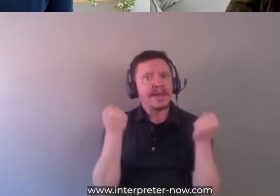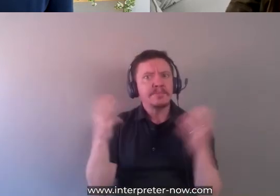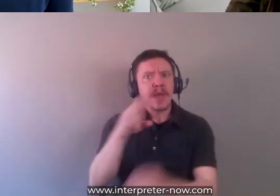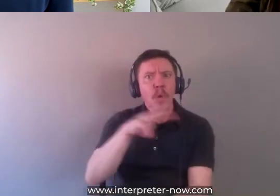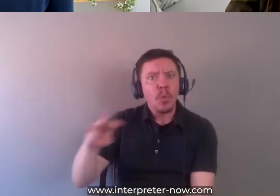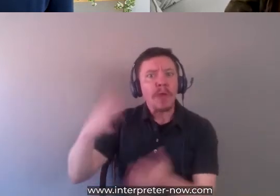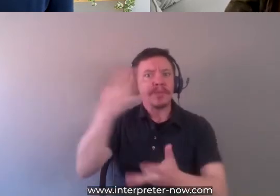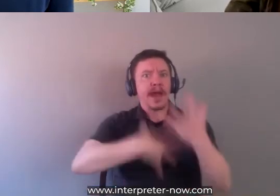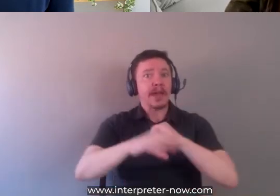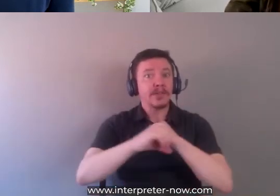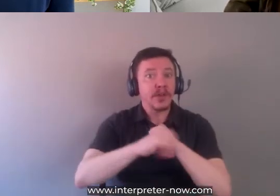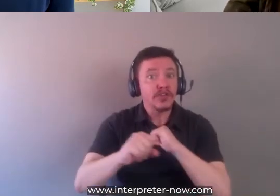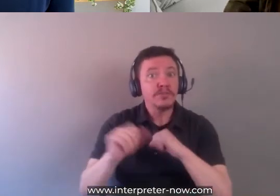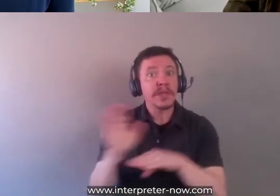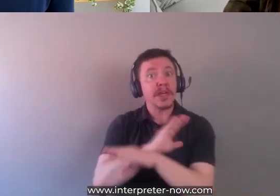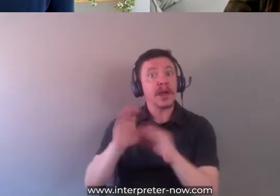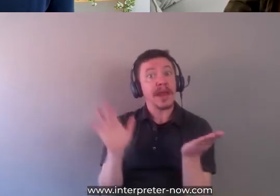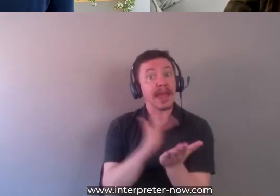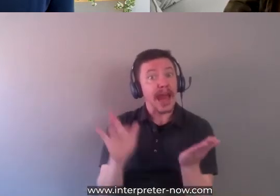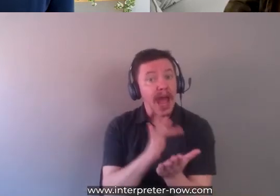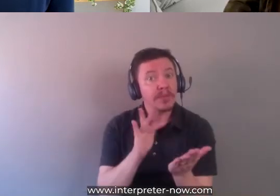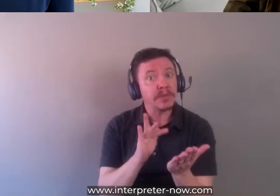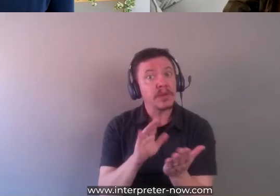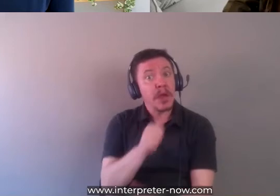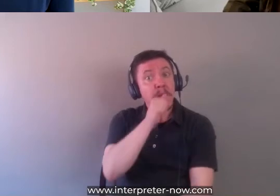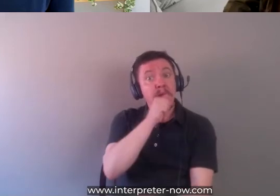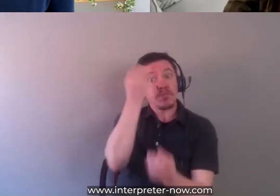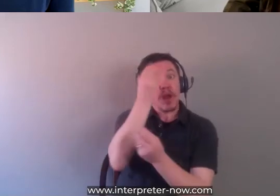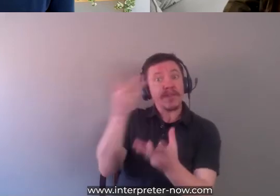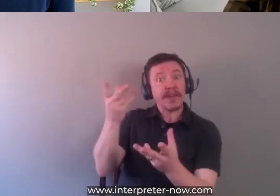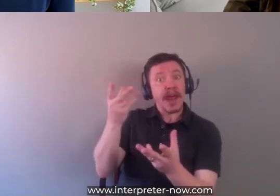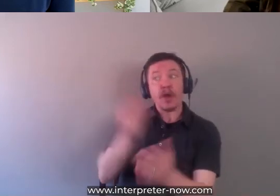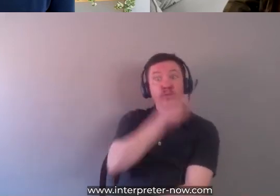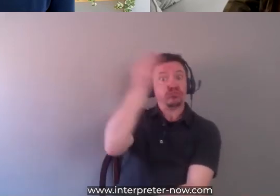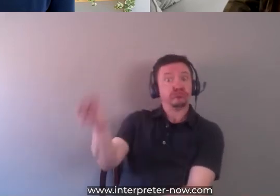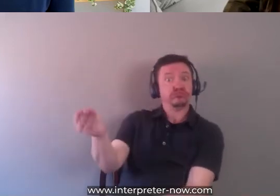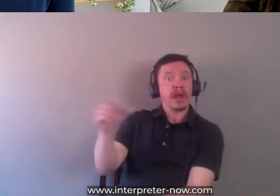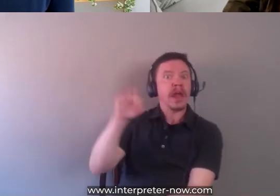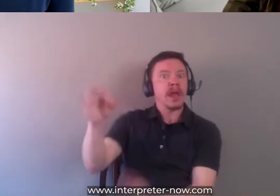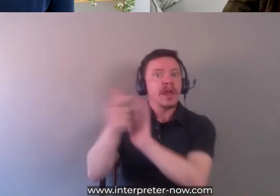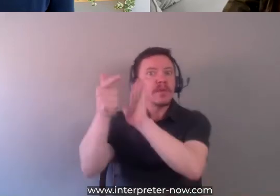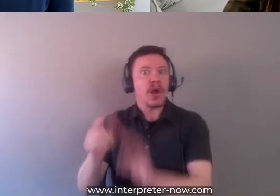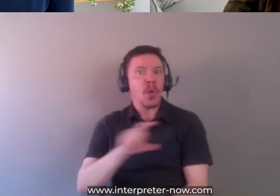companies and apps will turn over data if a prosecutor or law enforcement officer simply